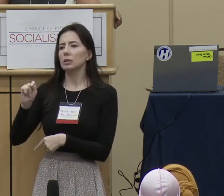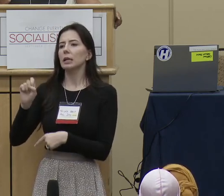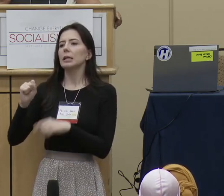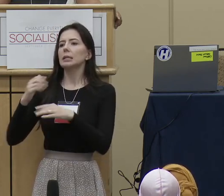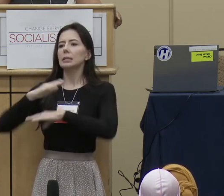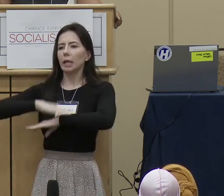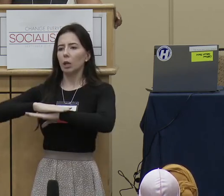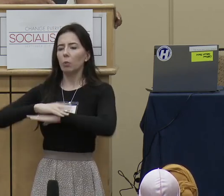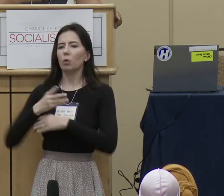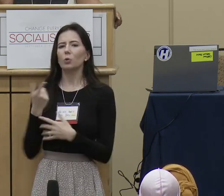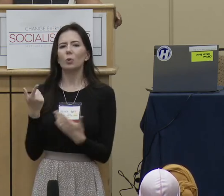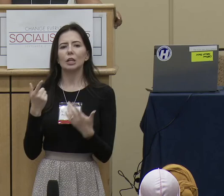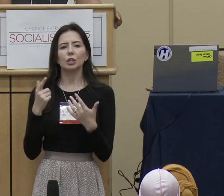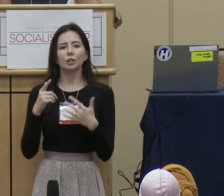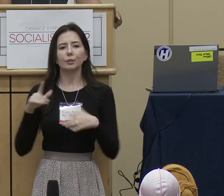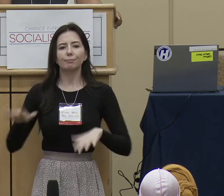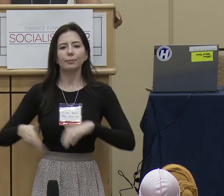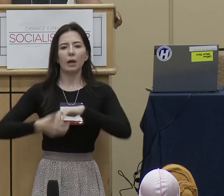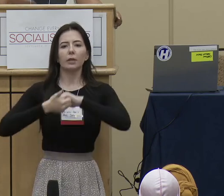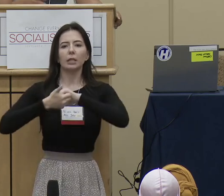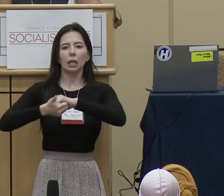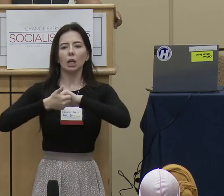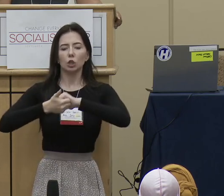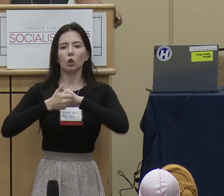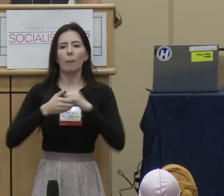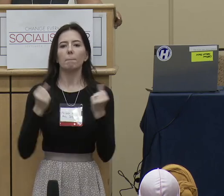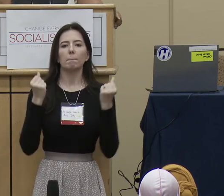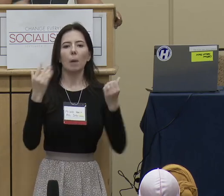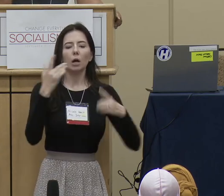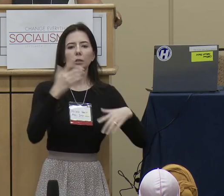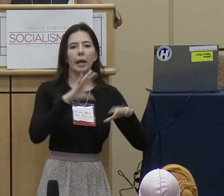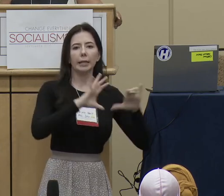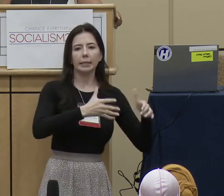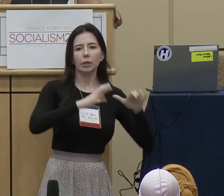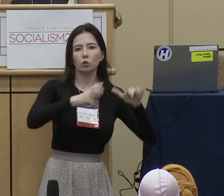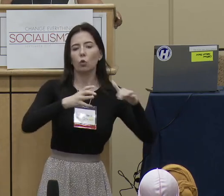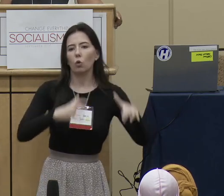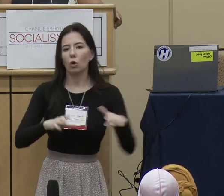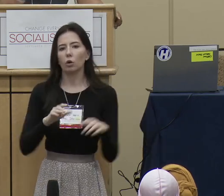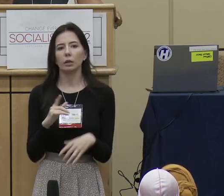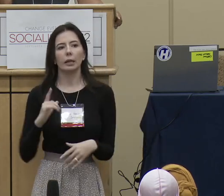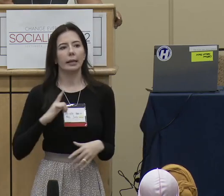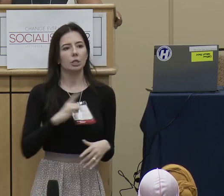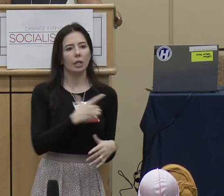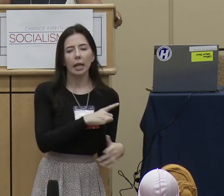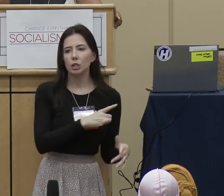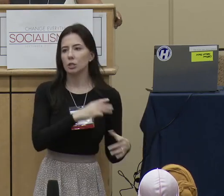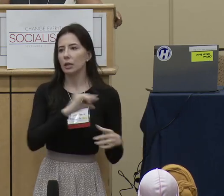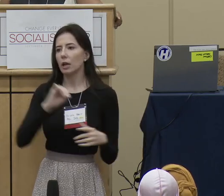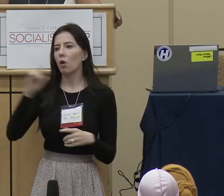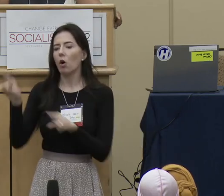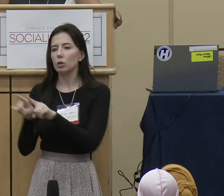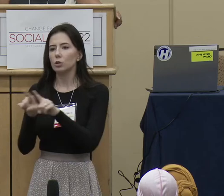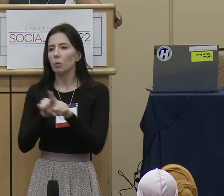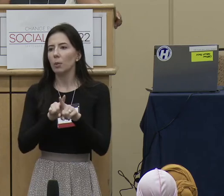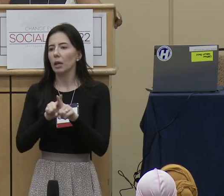Movements Table together, which is about building connections between multisectorial organizations, but also